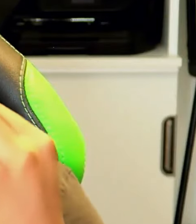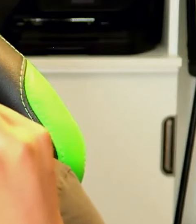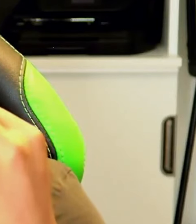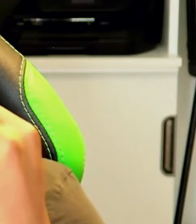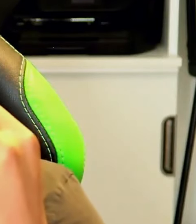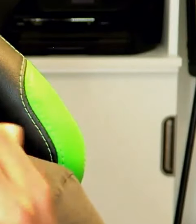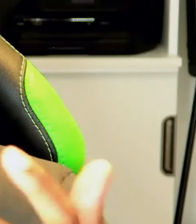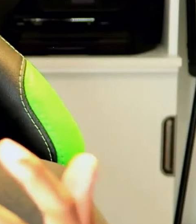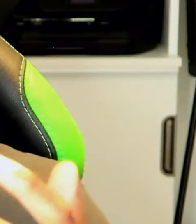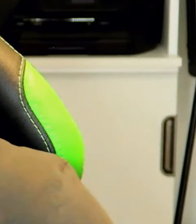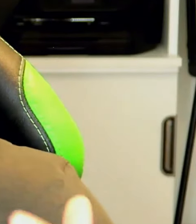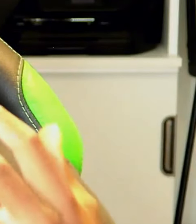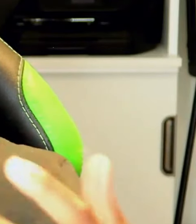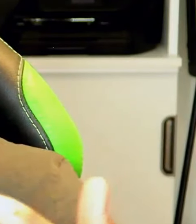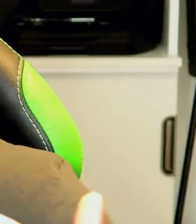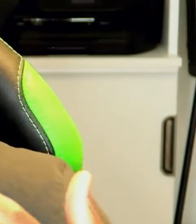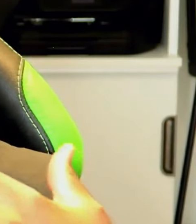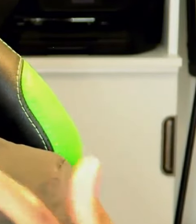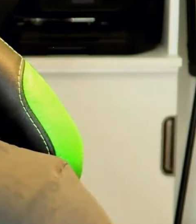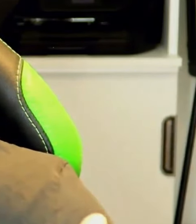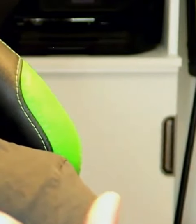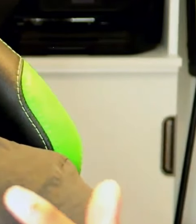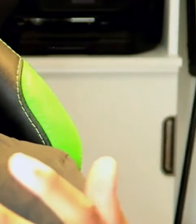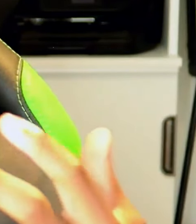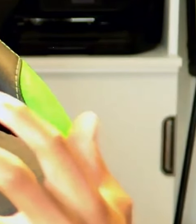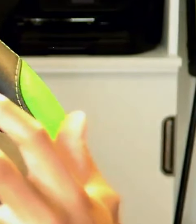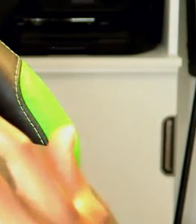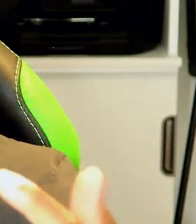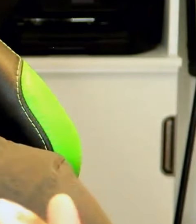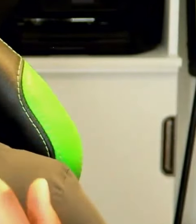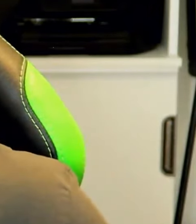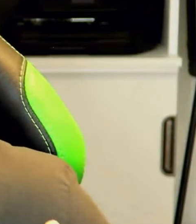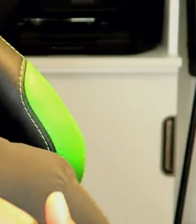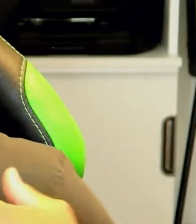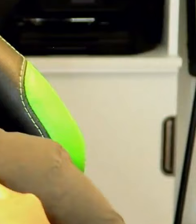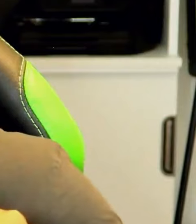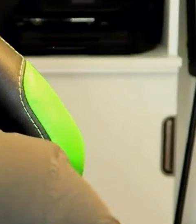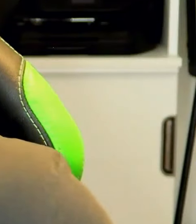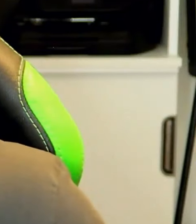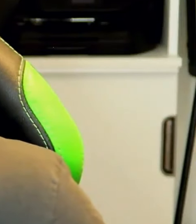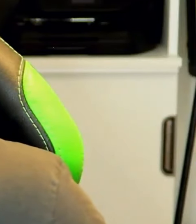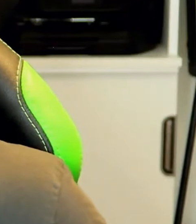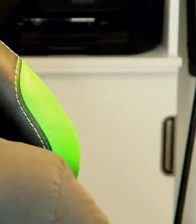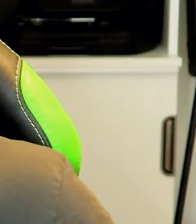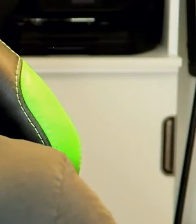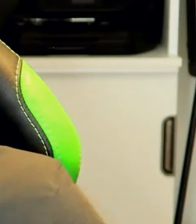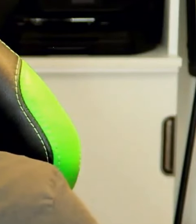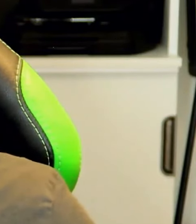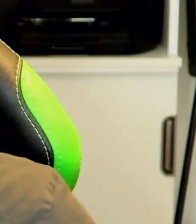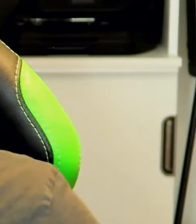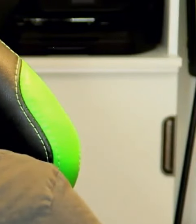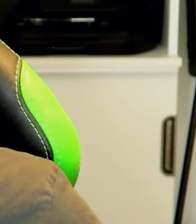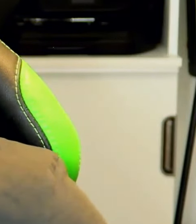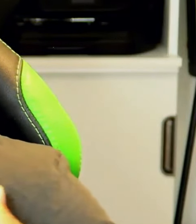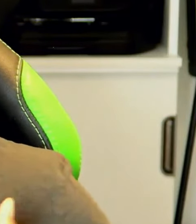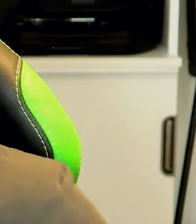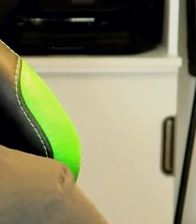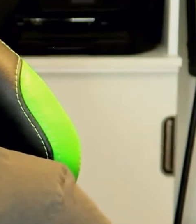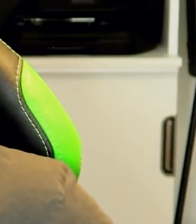THIS IS A PERSON THAT YOU CAN JUST FEEL THEIR ENERGY THROUGH THE SCREEN. IF YOU EVER JUST LOOK AT SOMEONE AND IT'S LIKE WOW!